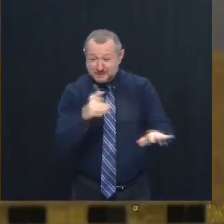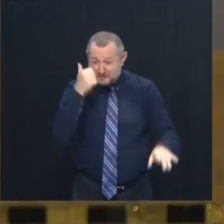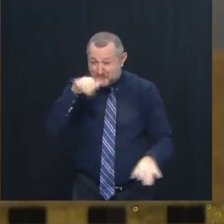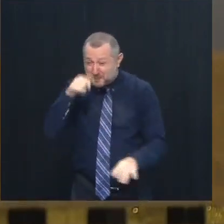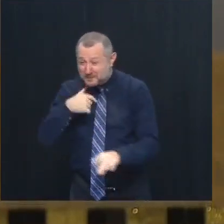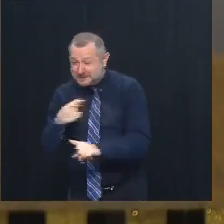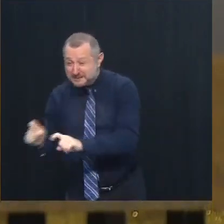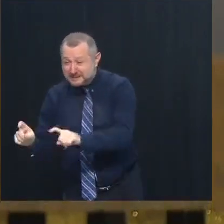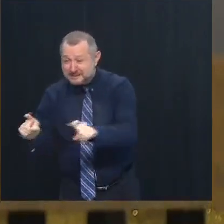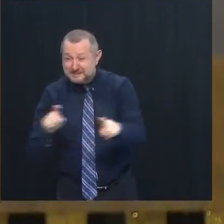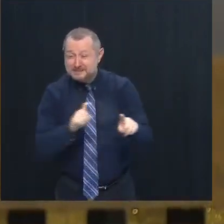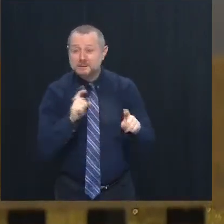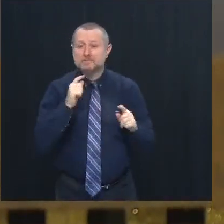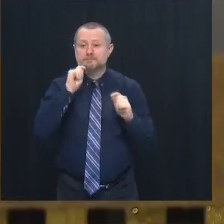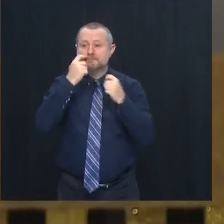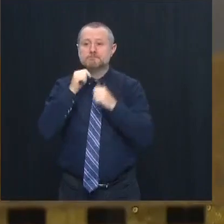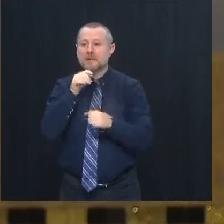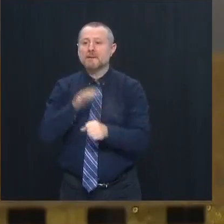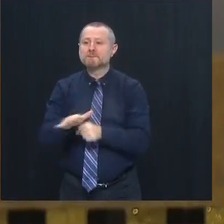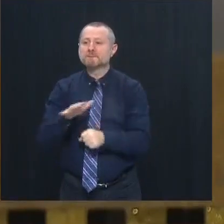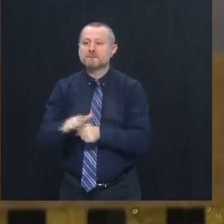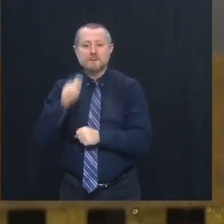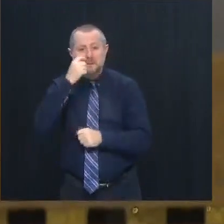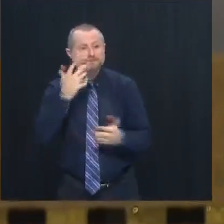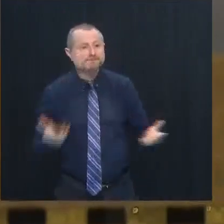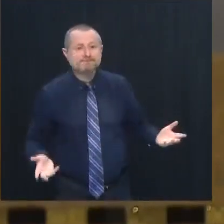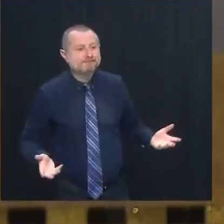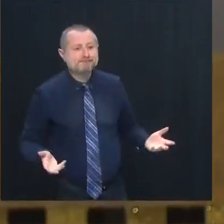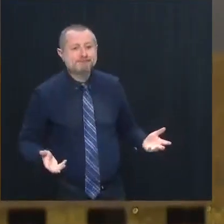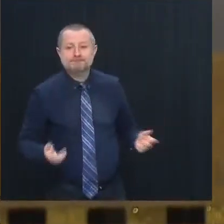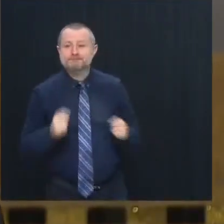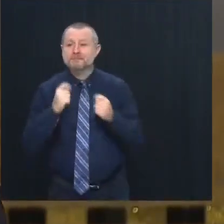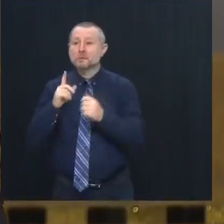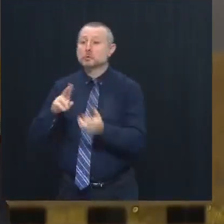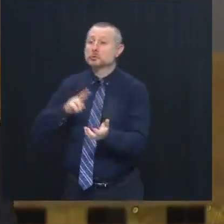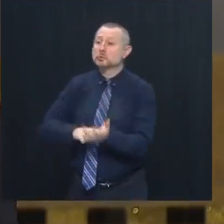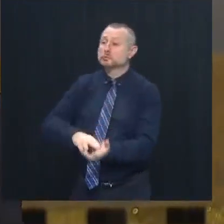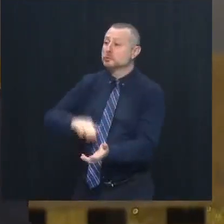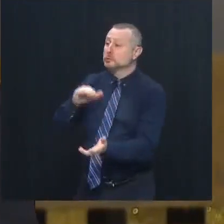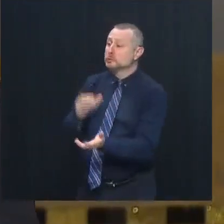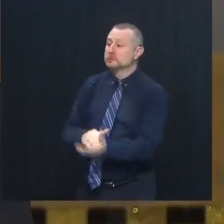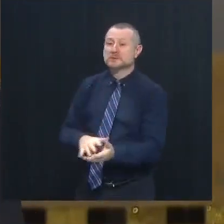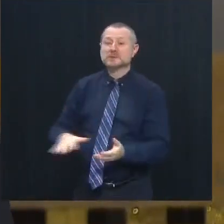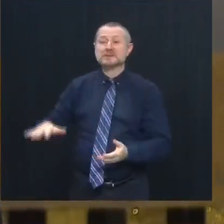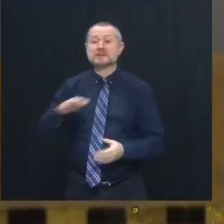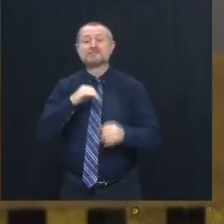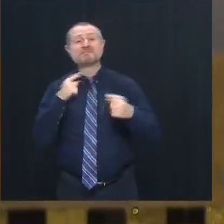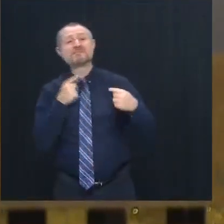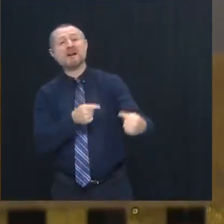INCOMPETENCE. WE NEEDED TO TEST PEOPLE FOR COVID. REMEMBER COVID TESTS. BUT WE DIDN'T HAVE ENOUGH NASAL